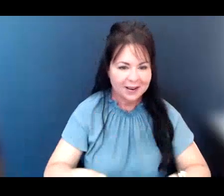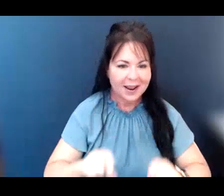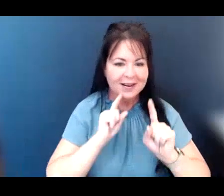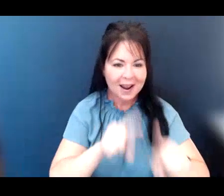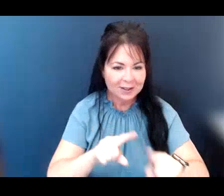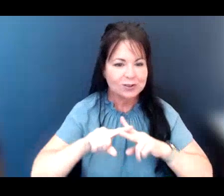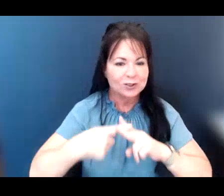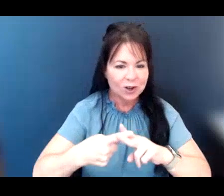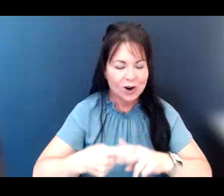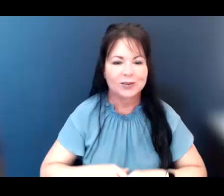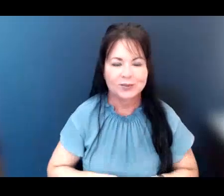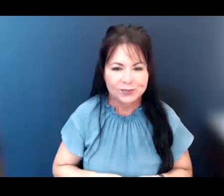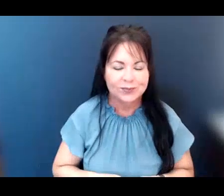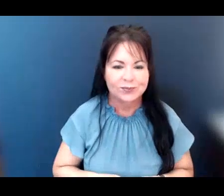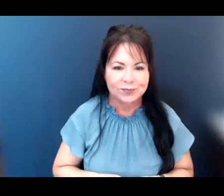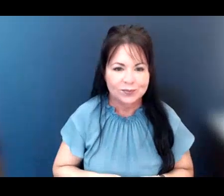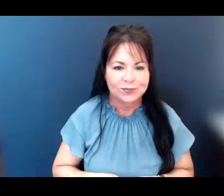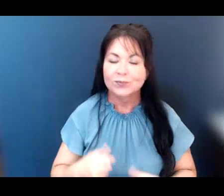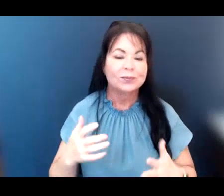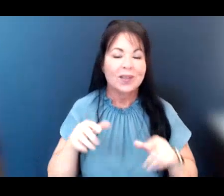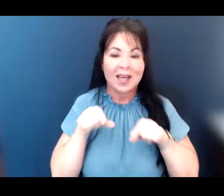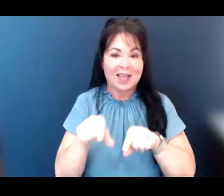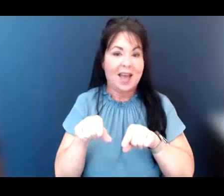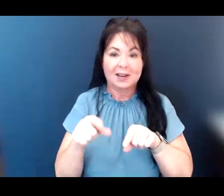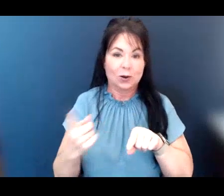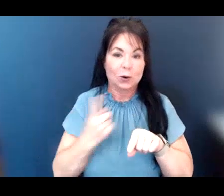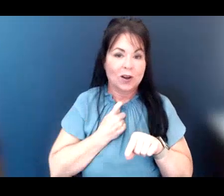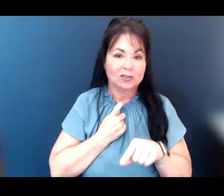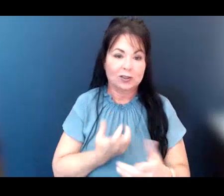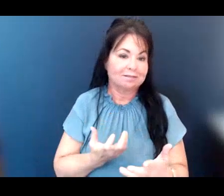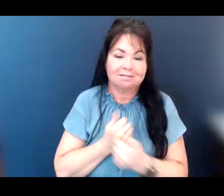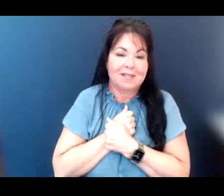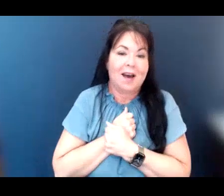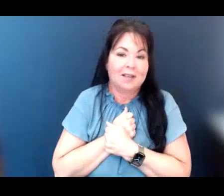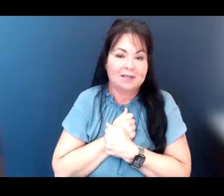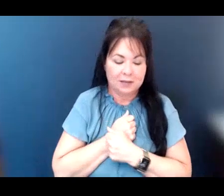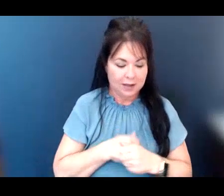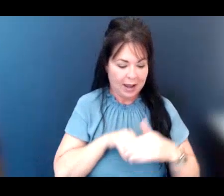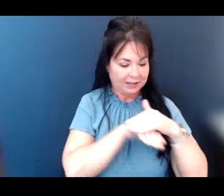I love this question, thinking about how accessibility intersects with design.